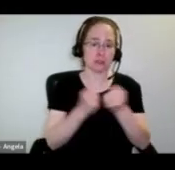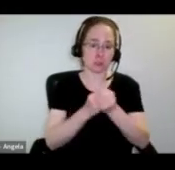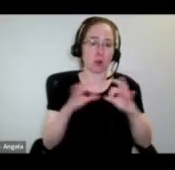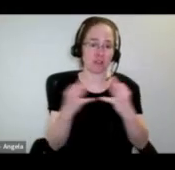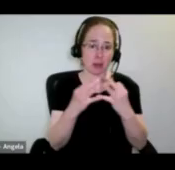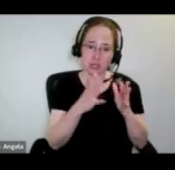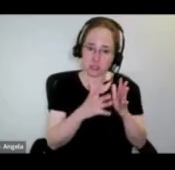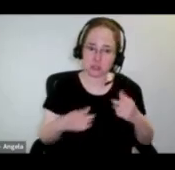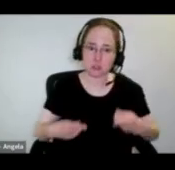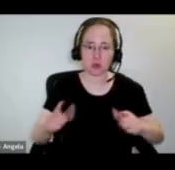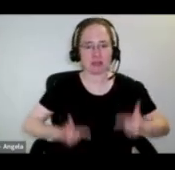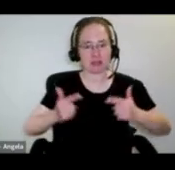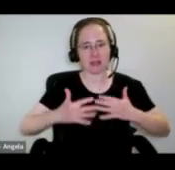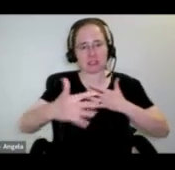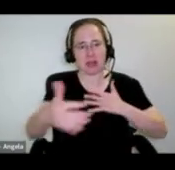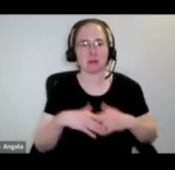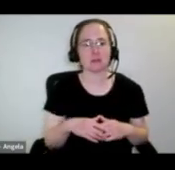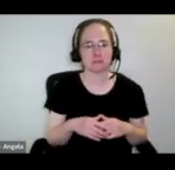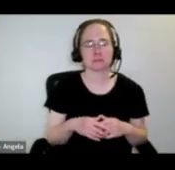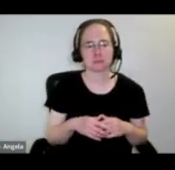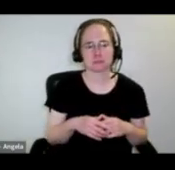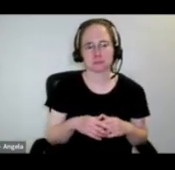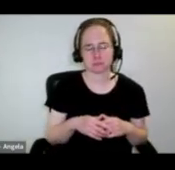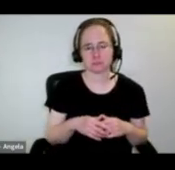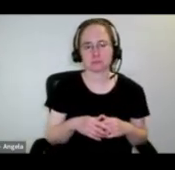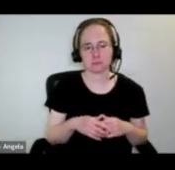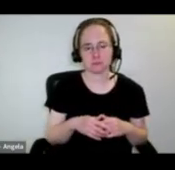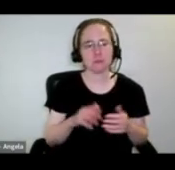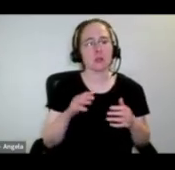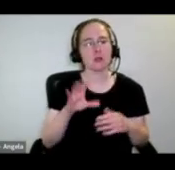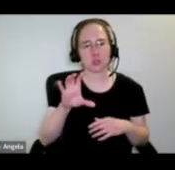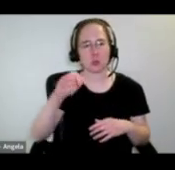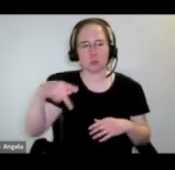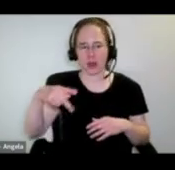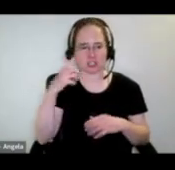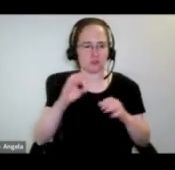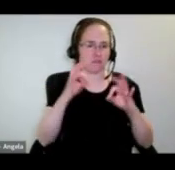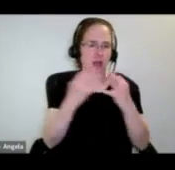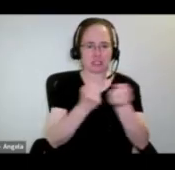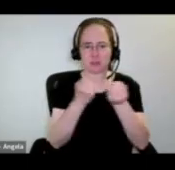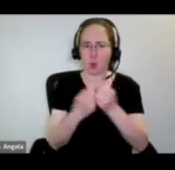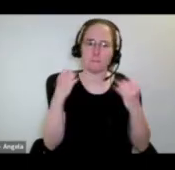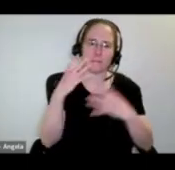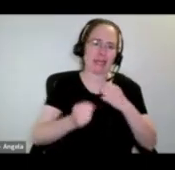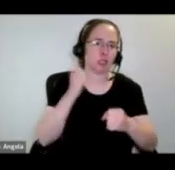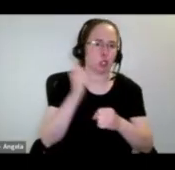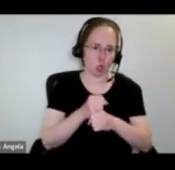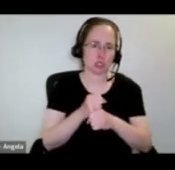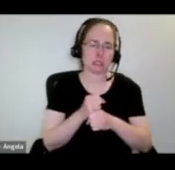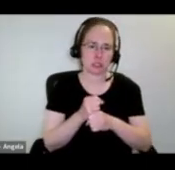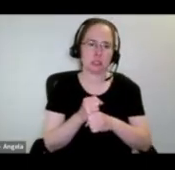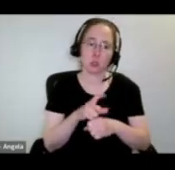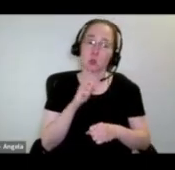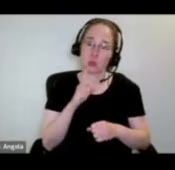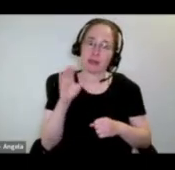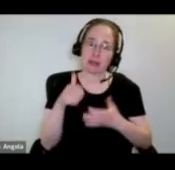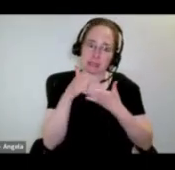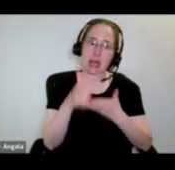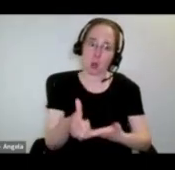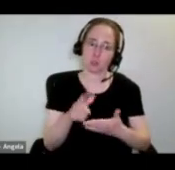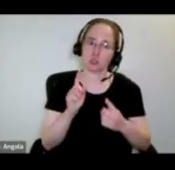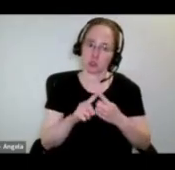Valerie Bradley: First of all, the ACL investment and prioritization of family caregivers, which started in the last administration and continues in this administration.